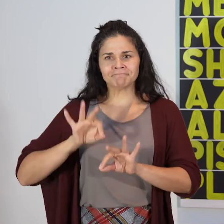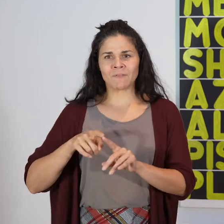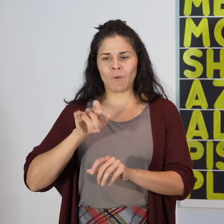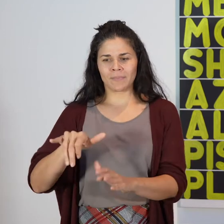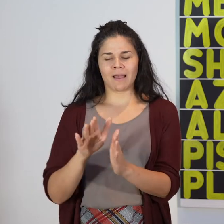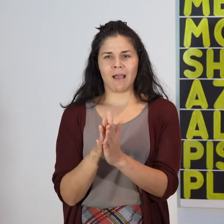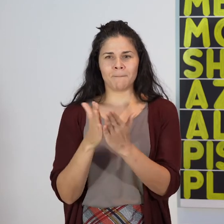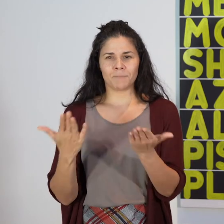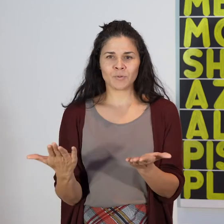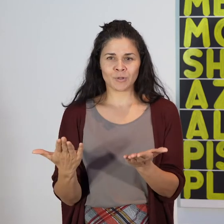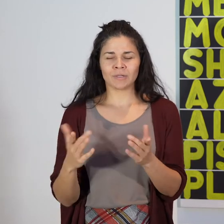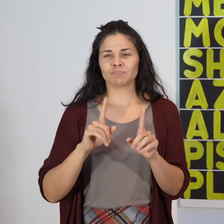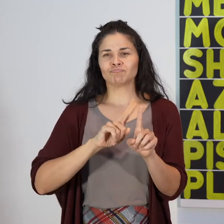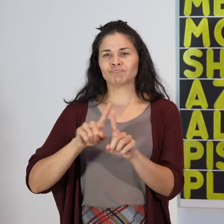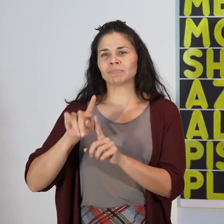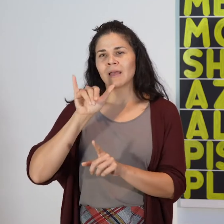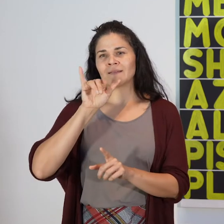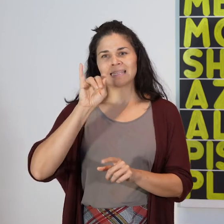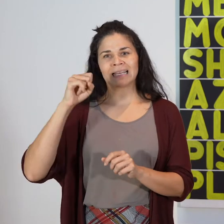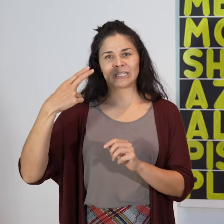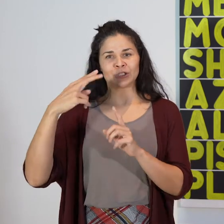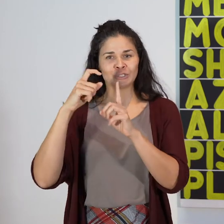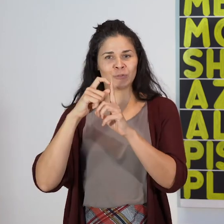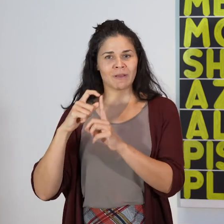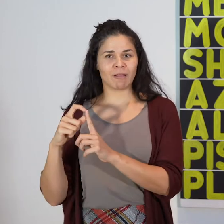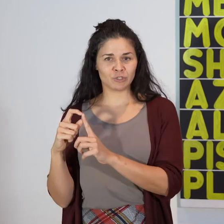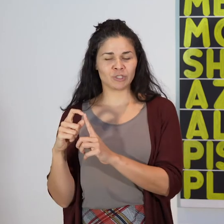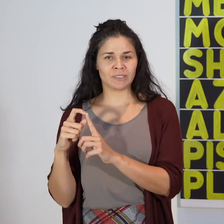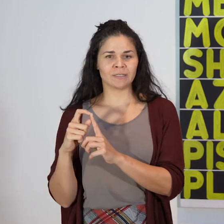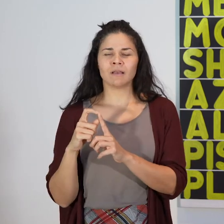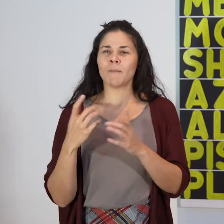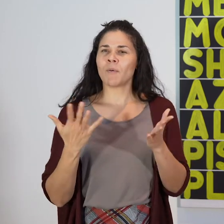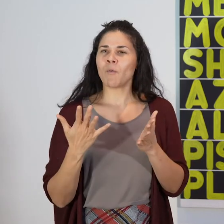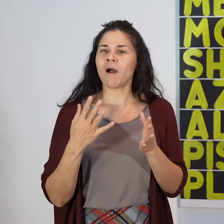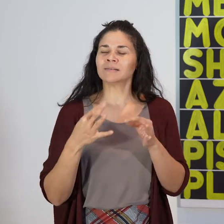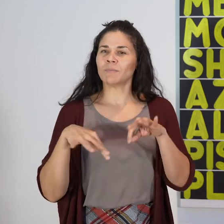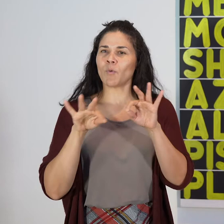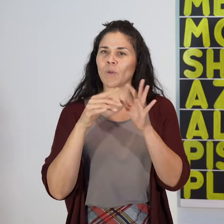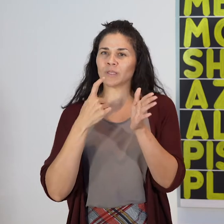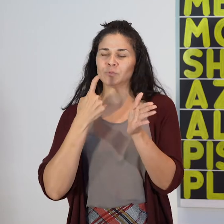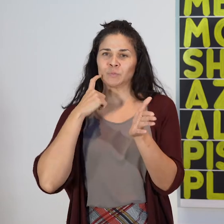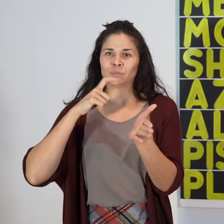Yiddish terms from Rosten’s book. It is worth noting that many of the Yiddish words